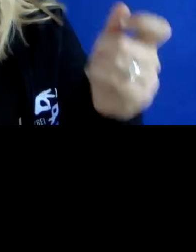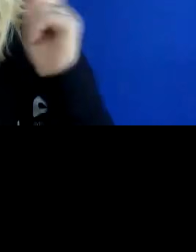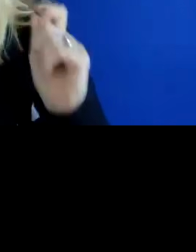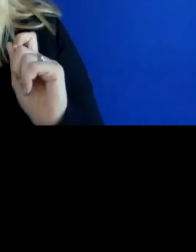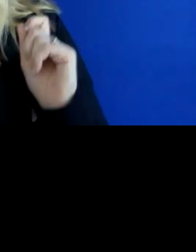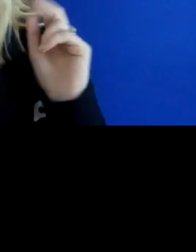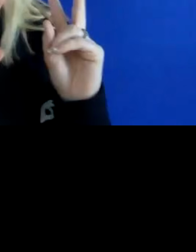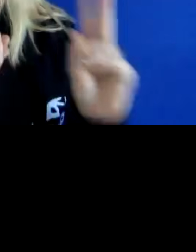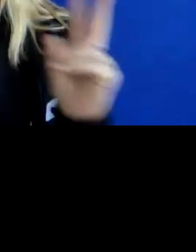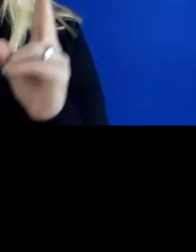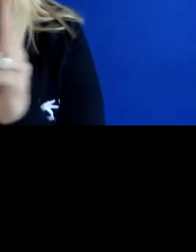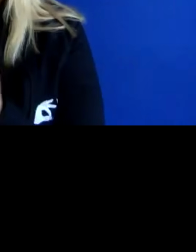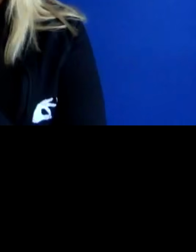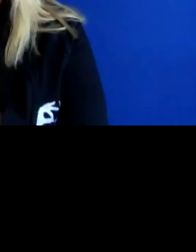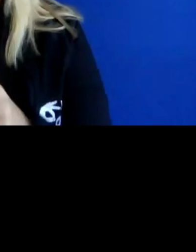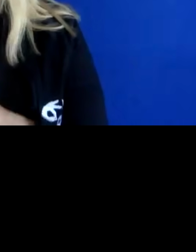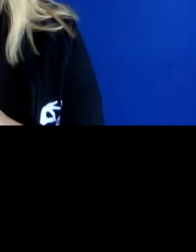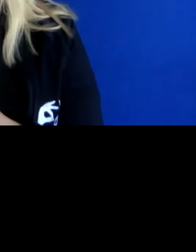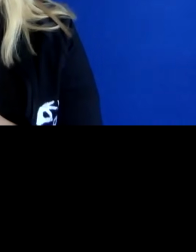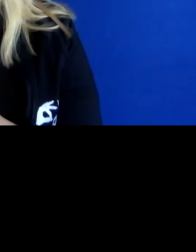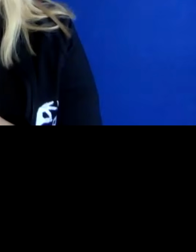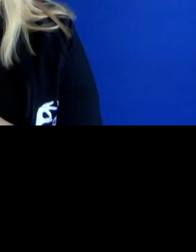And then Dave asks an interesting question,